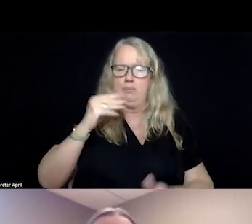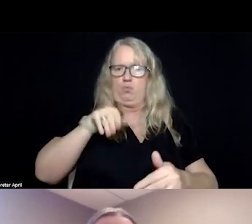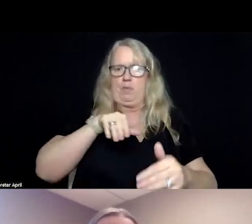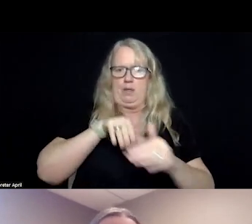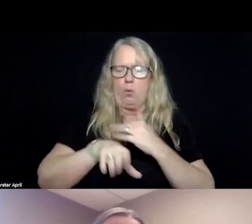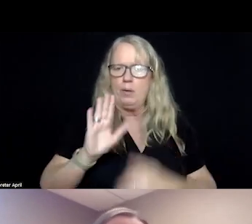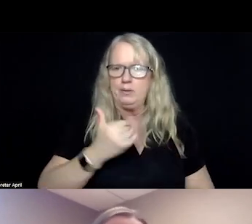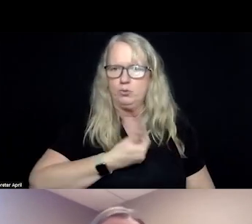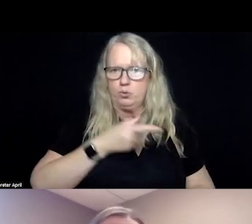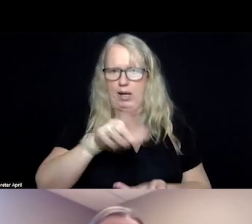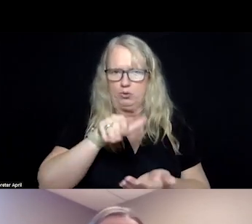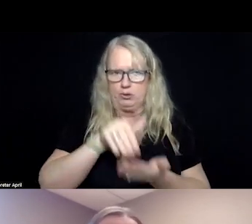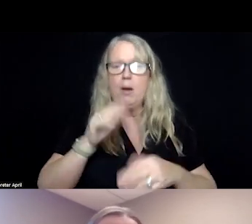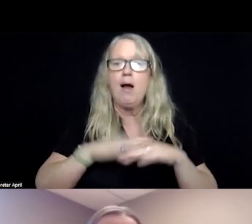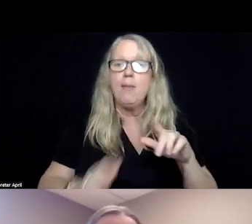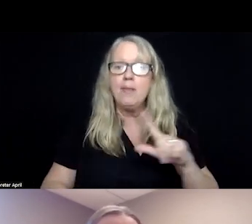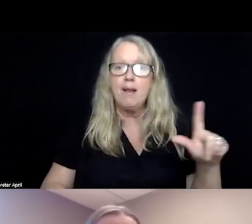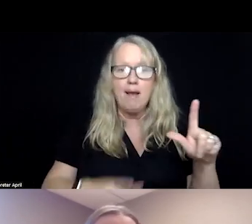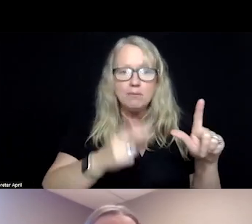WHAT YOU WILL SEE ON THE LEFT SIDE IS THE MINDFUL MOMENTS CORNER.